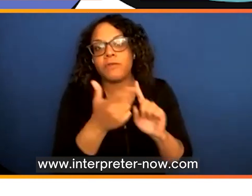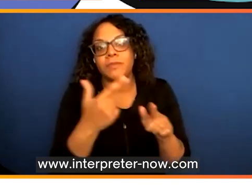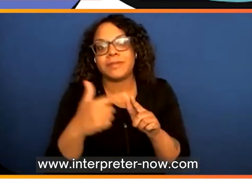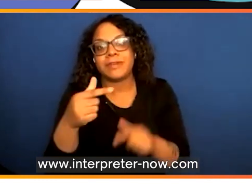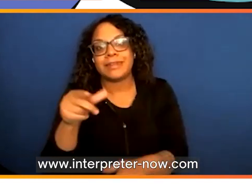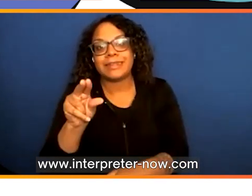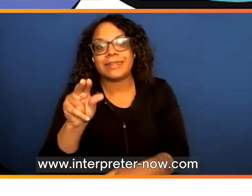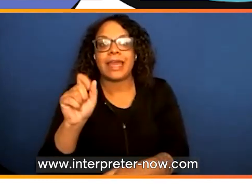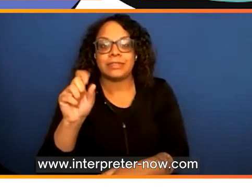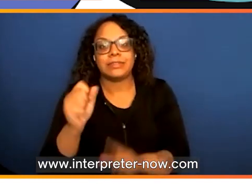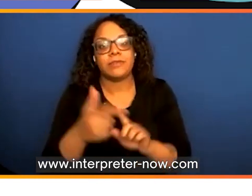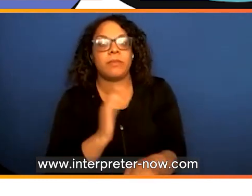joined us on the show.